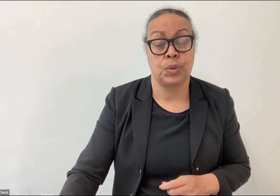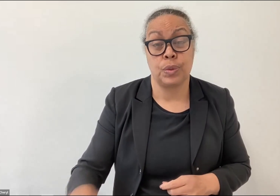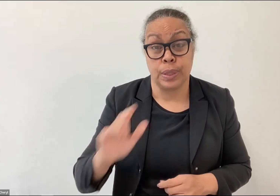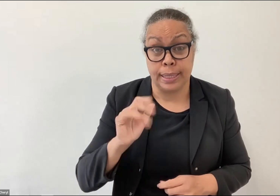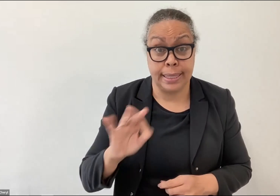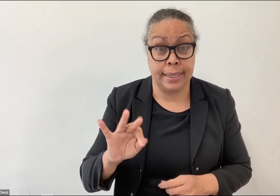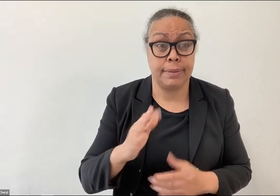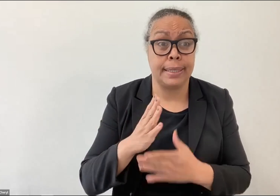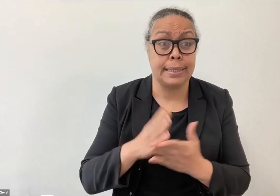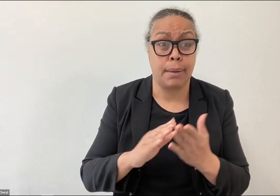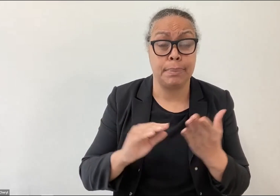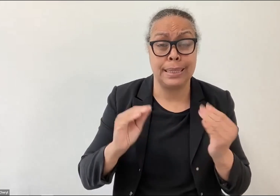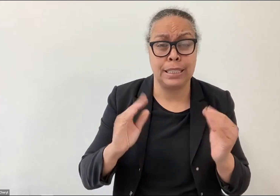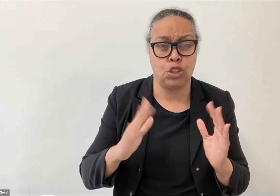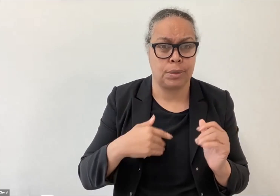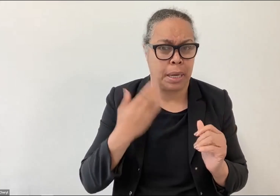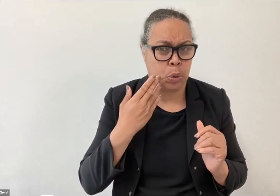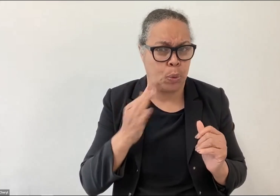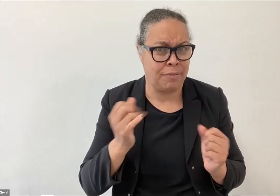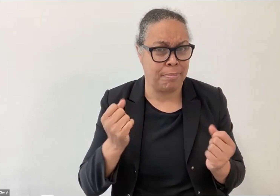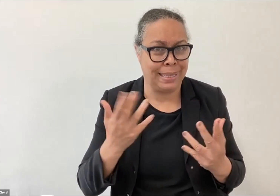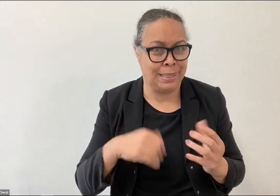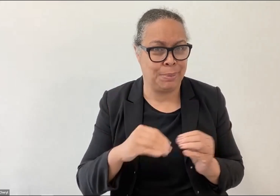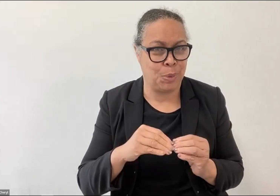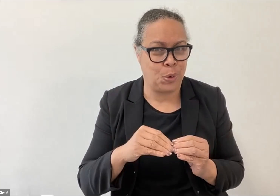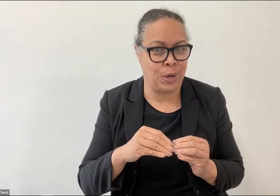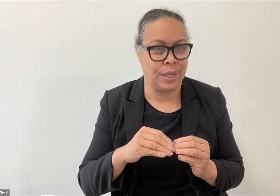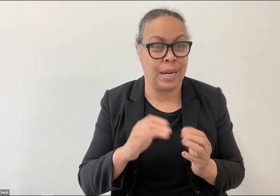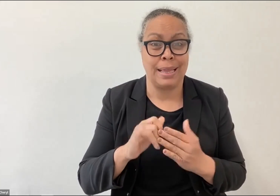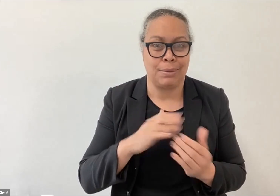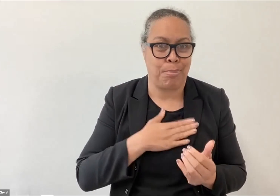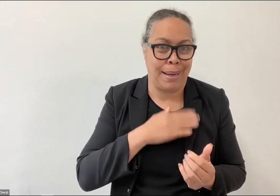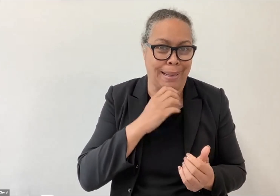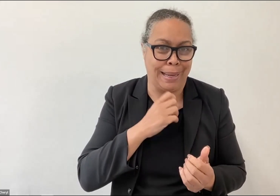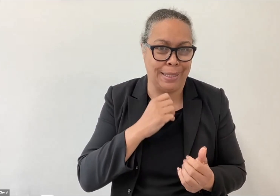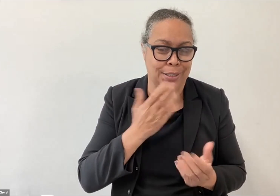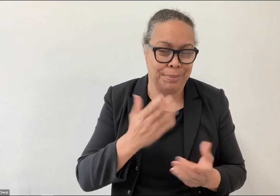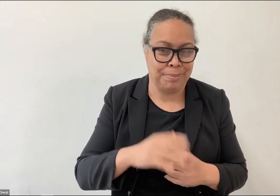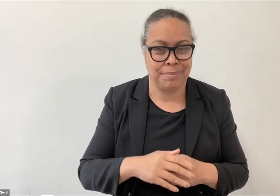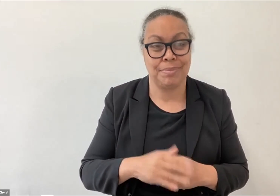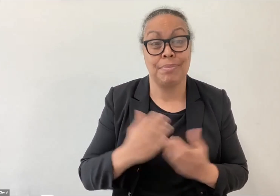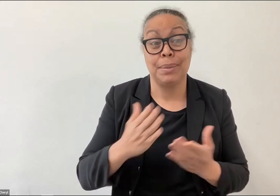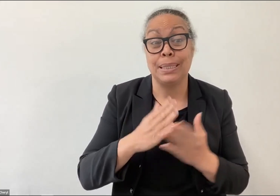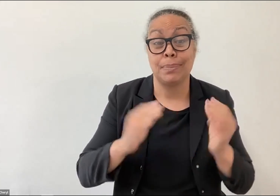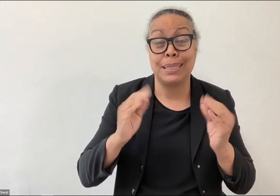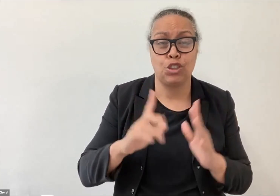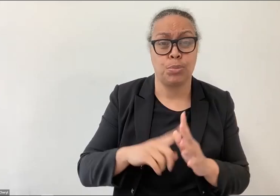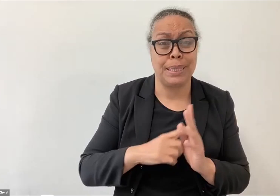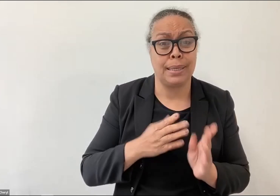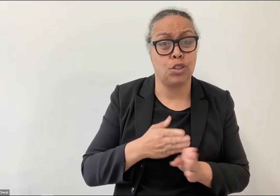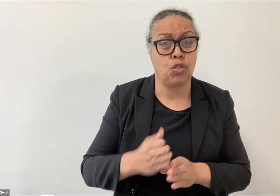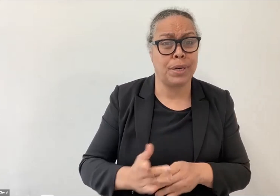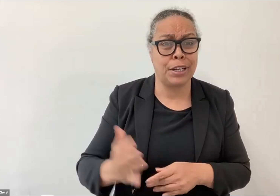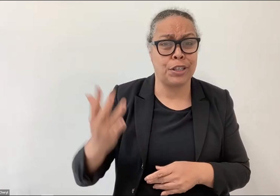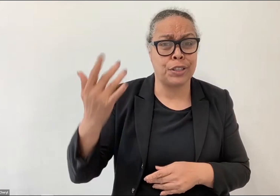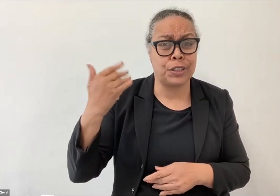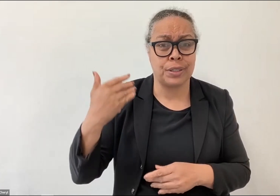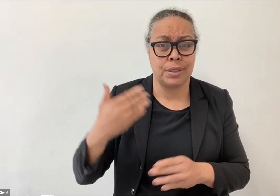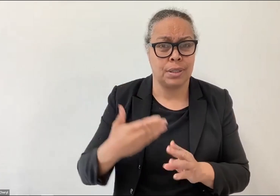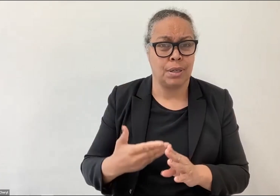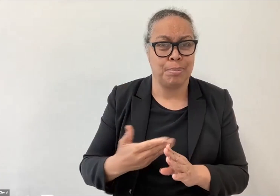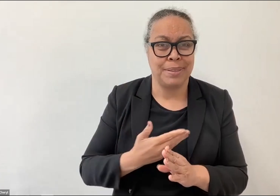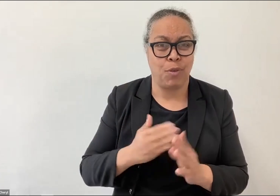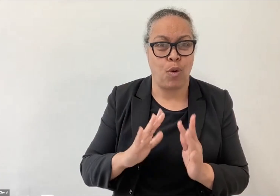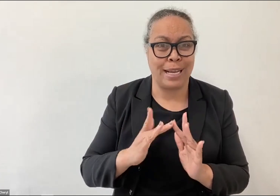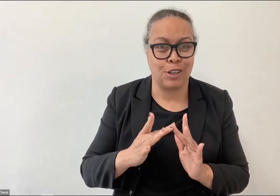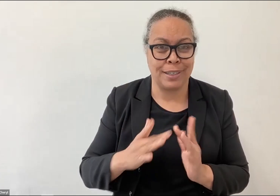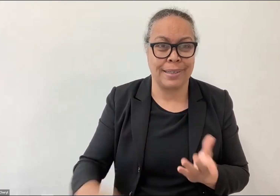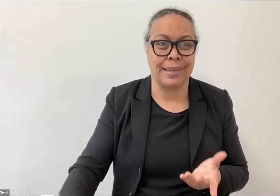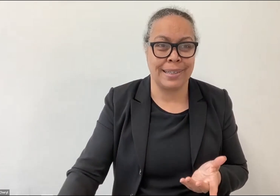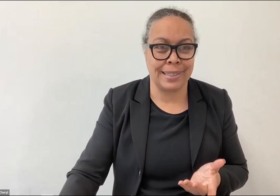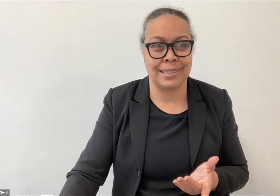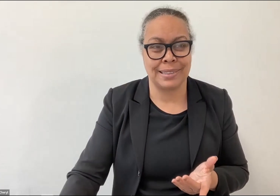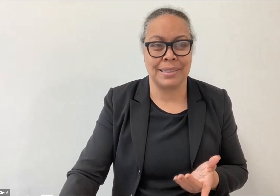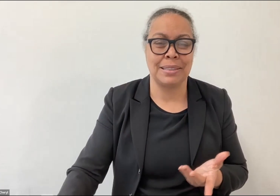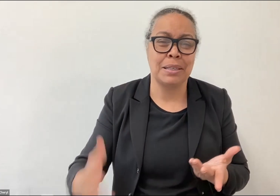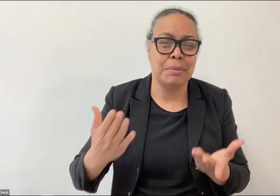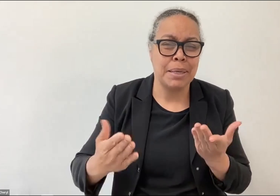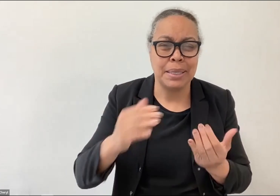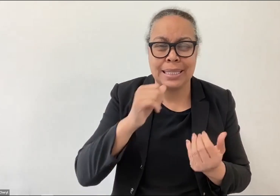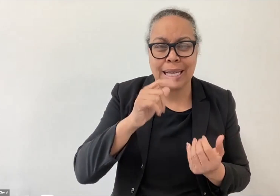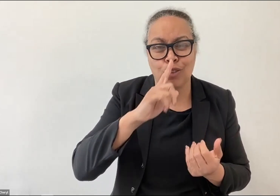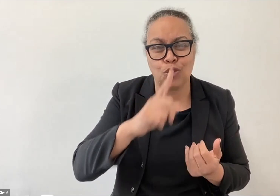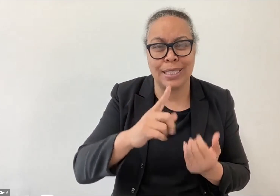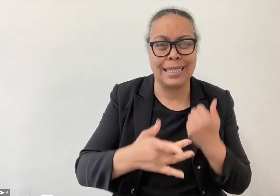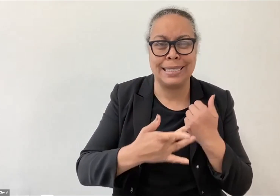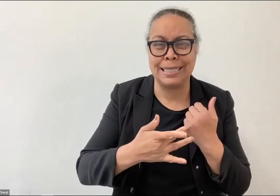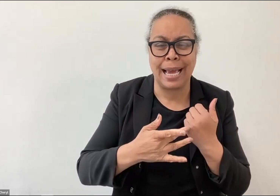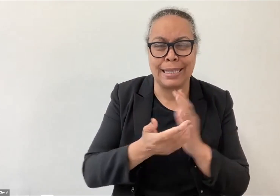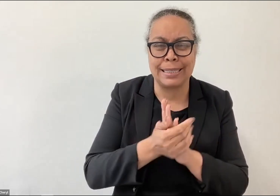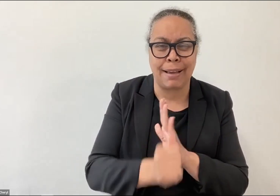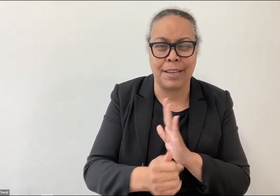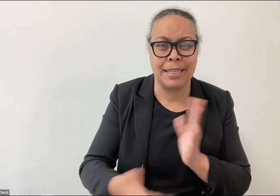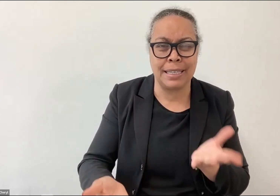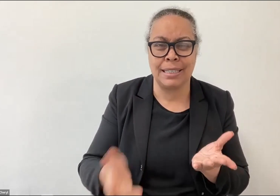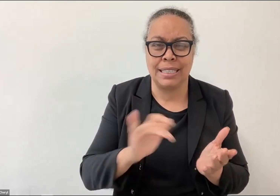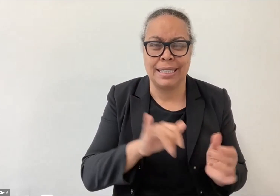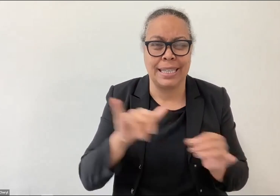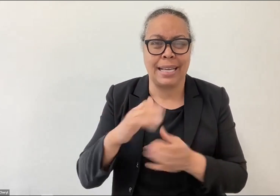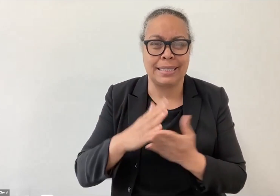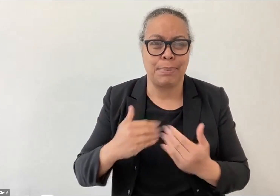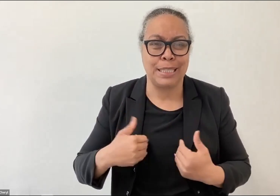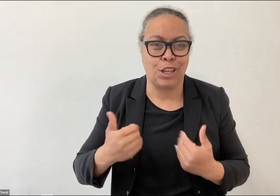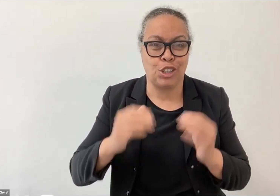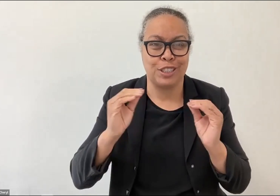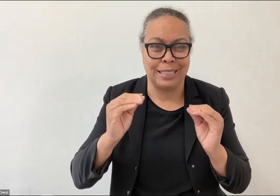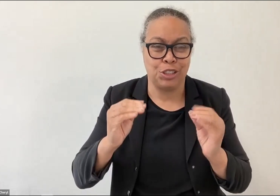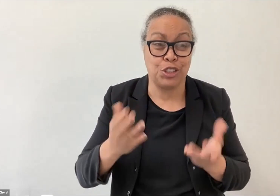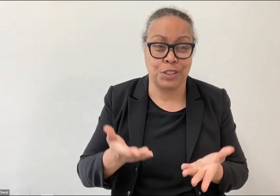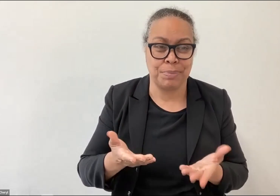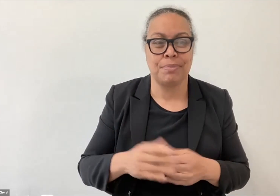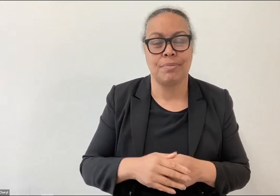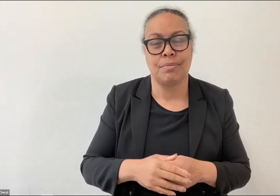If there are some teachers, I don't know that there are many anymore out there who are my age, who began their careers prior to the Internet, and may not perhaps be as text savvy as some of younger teachers out there we wanted to make